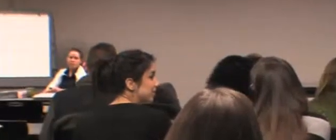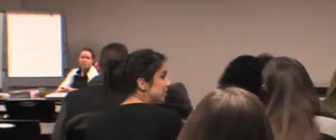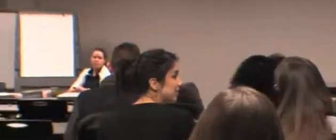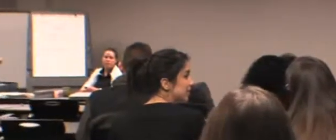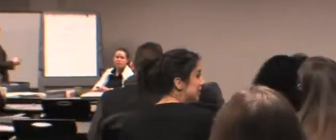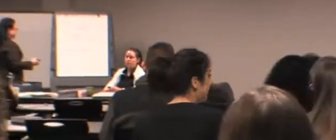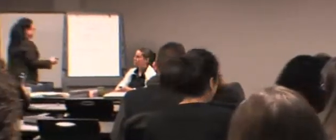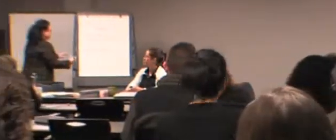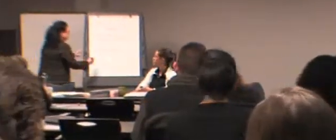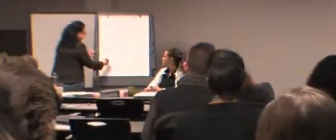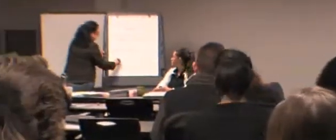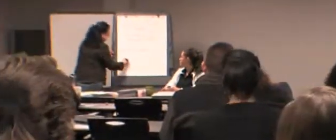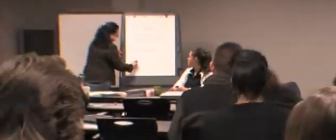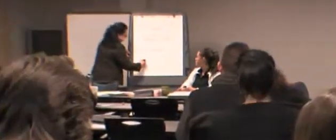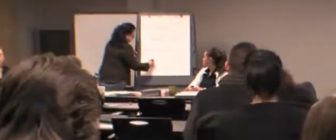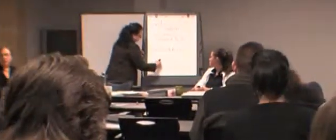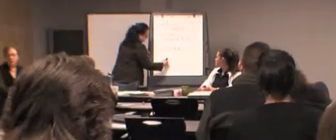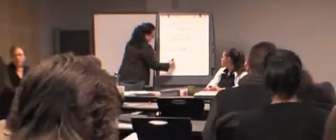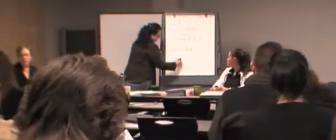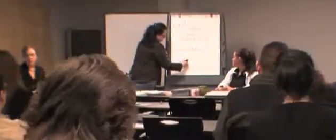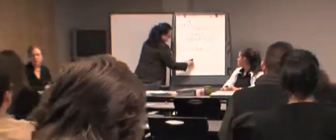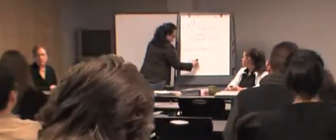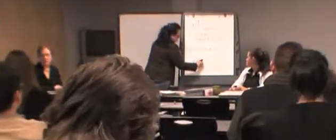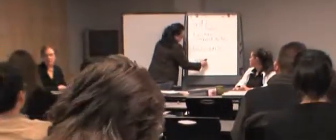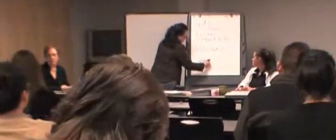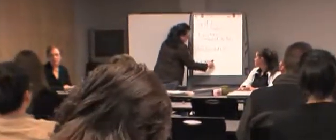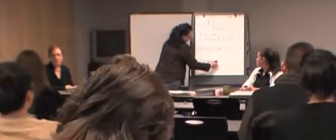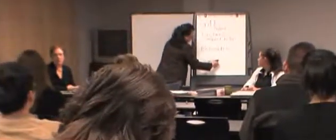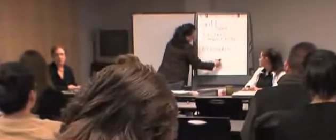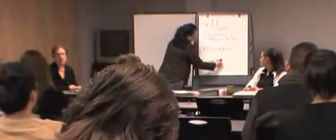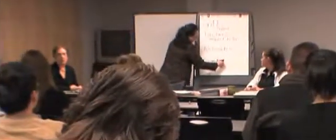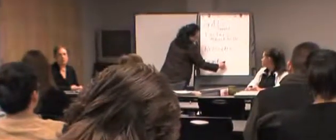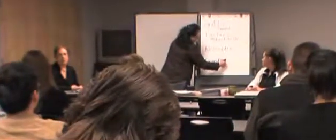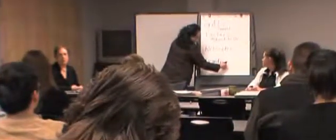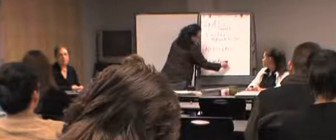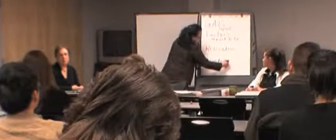WE THEN HAVE TO SCRAMBLE, AND THAT MAY NOT BE VERY WELCOMING TO SOMEONE.